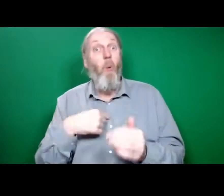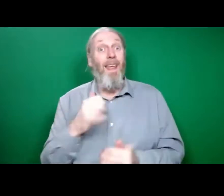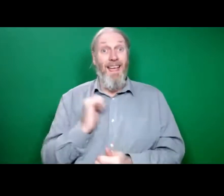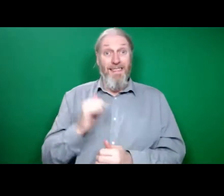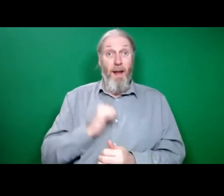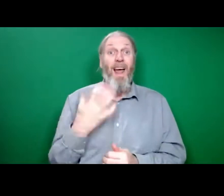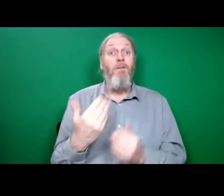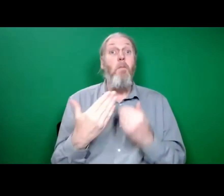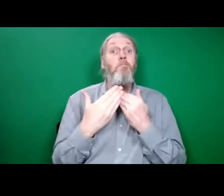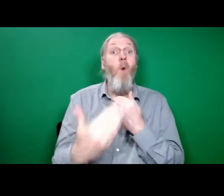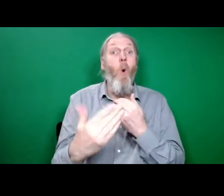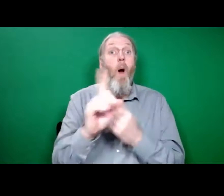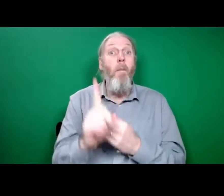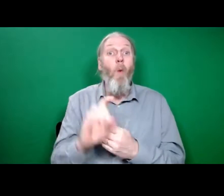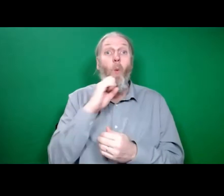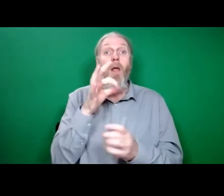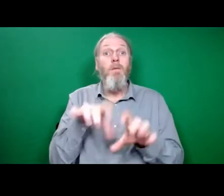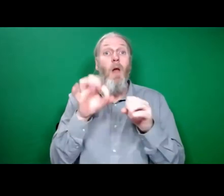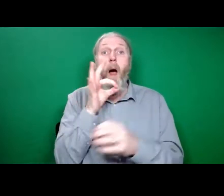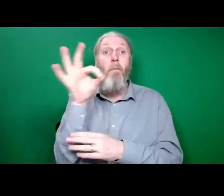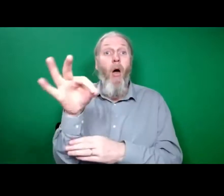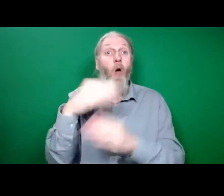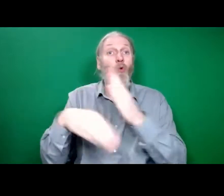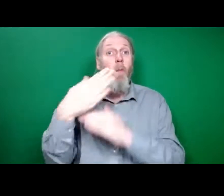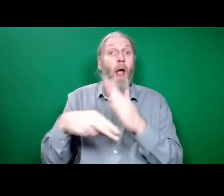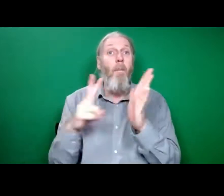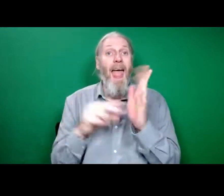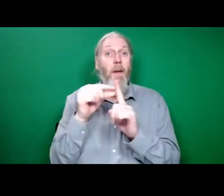bids and initiatives across Medway, which has been really amazing to see.